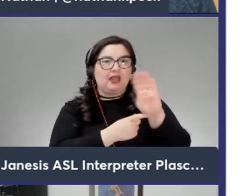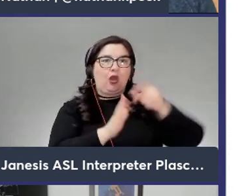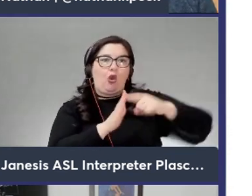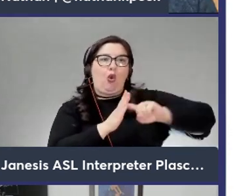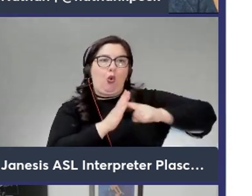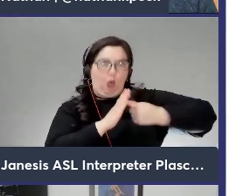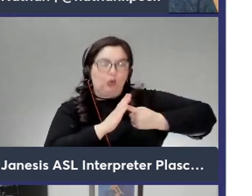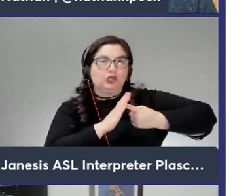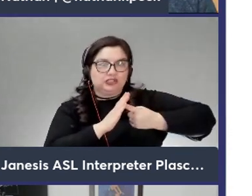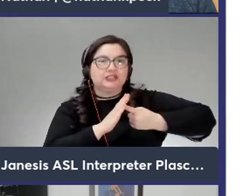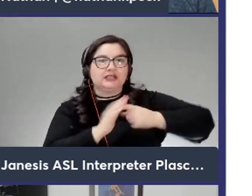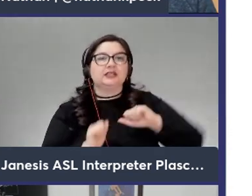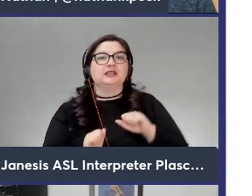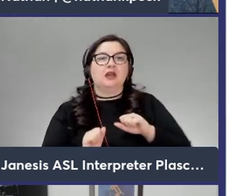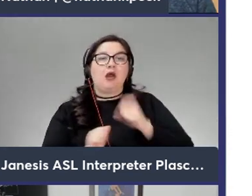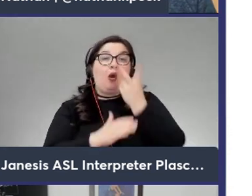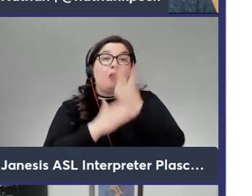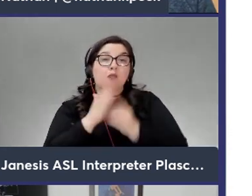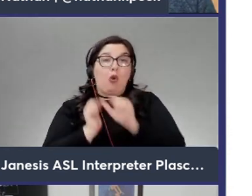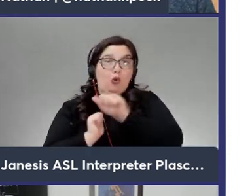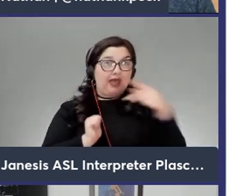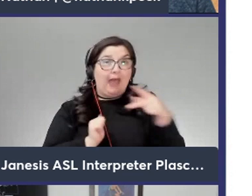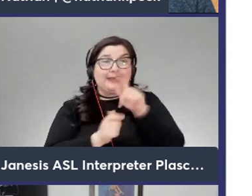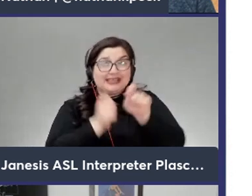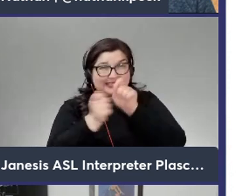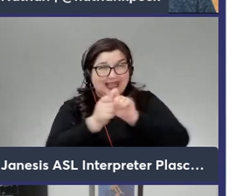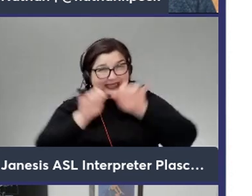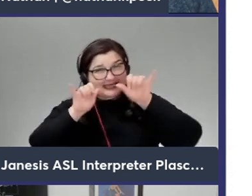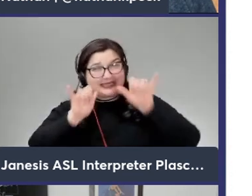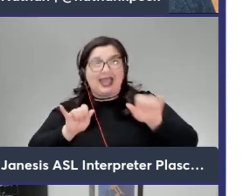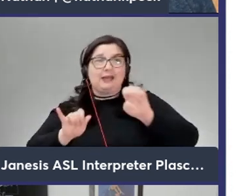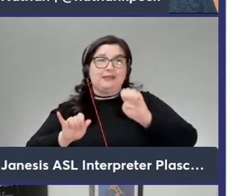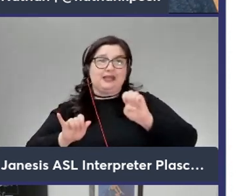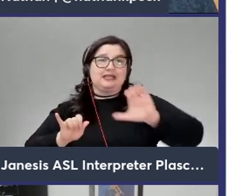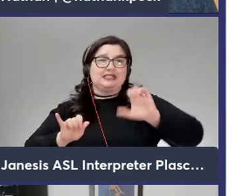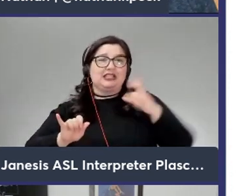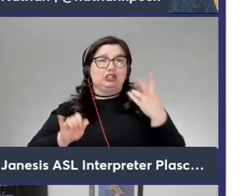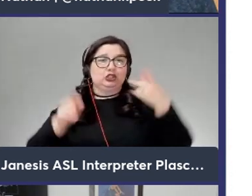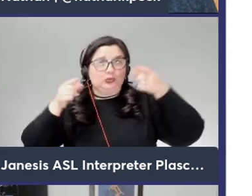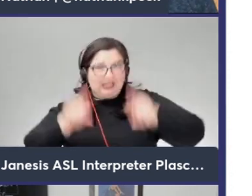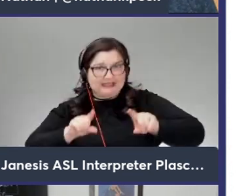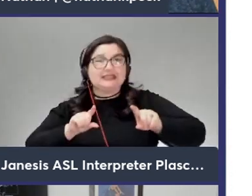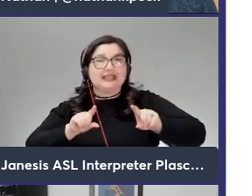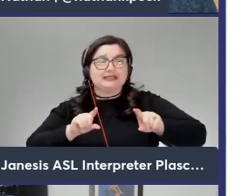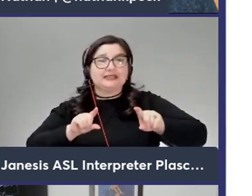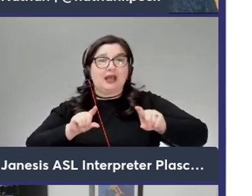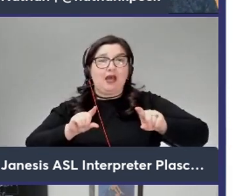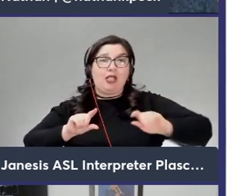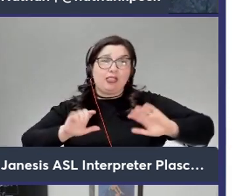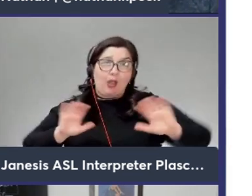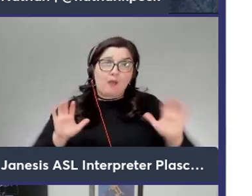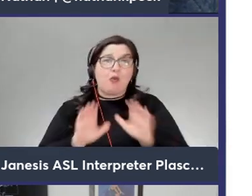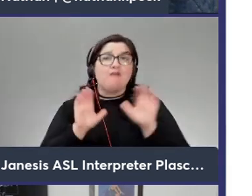of these applications are using exactly the same EC2 Instance. So the performance that we're looking at is strictly